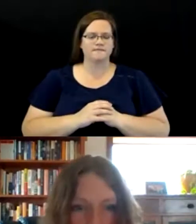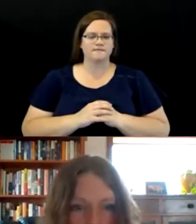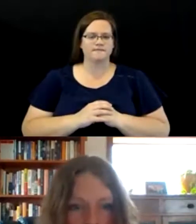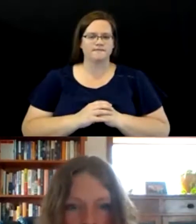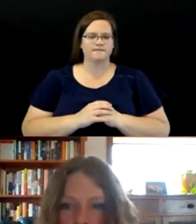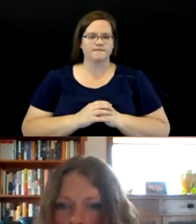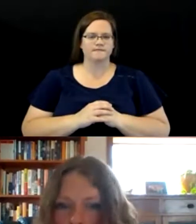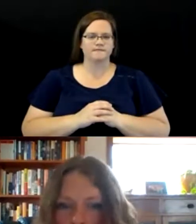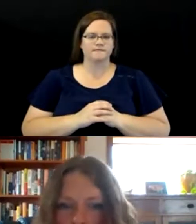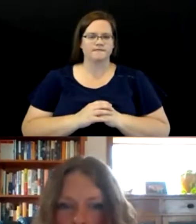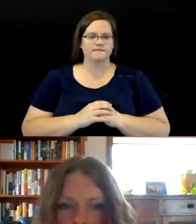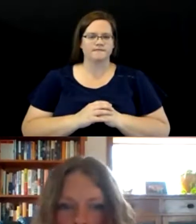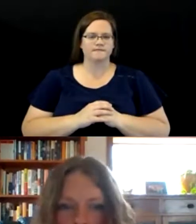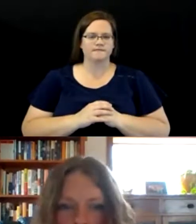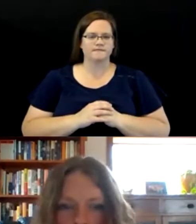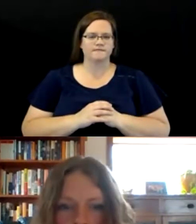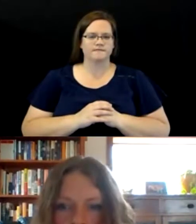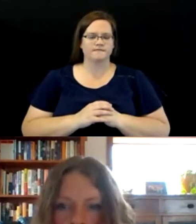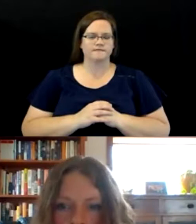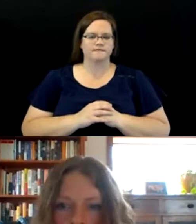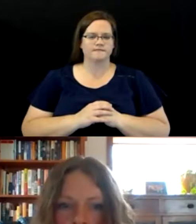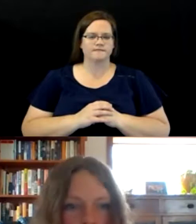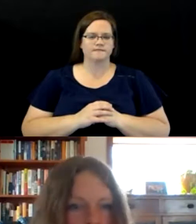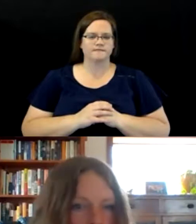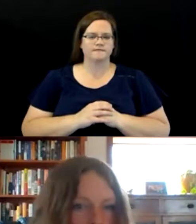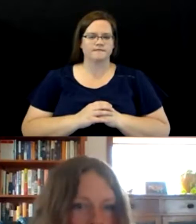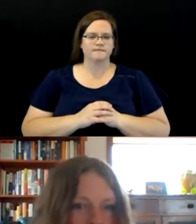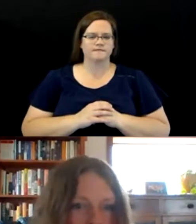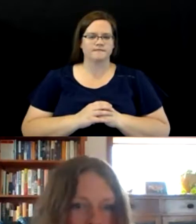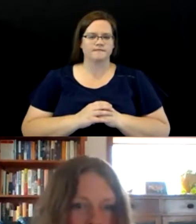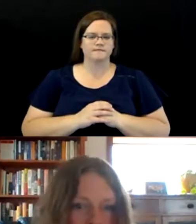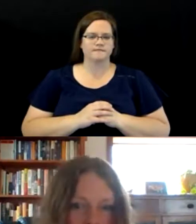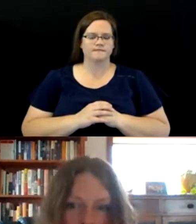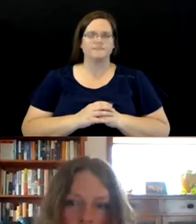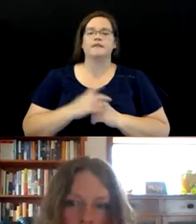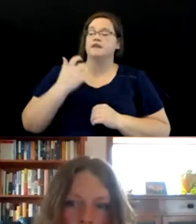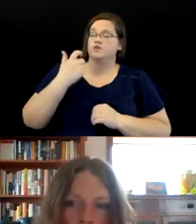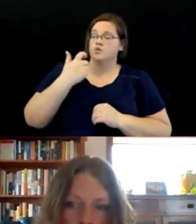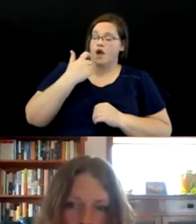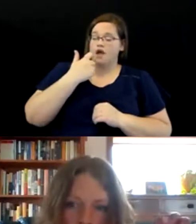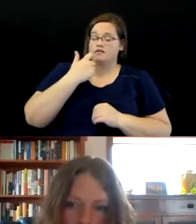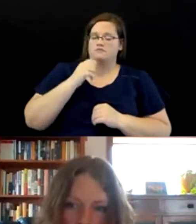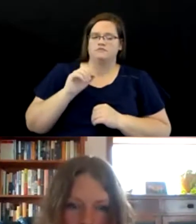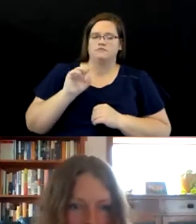Monica: So I just put into the chat bar -- the first link is to